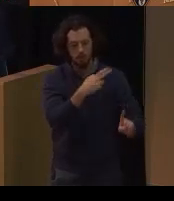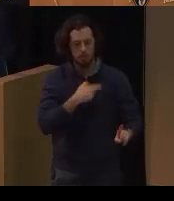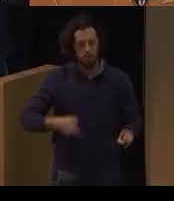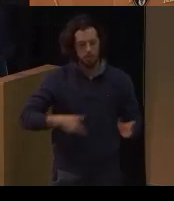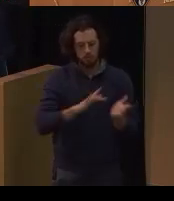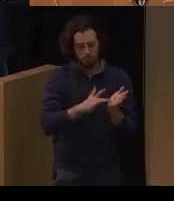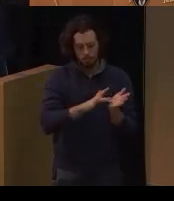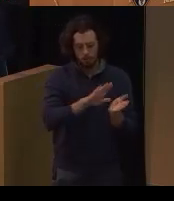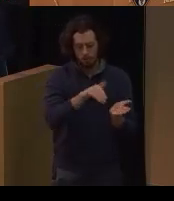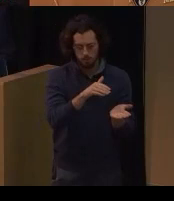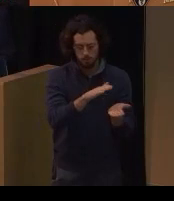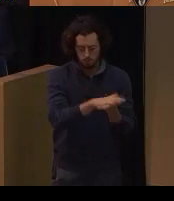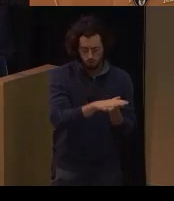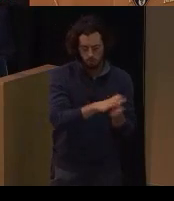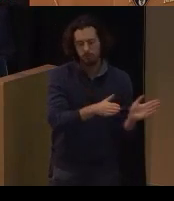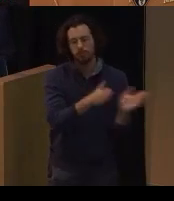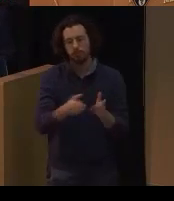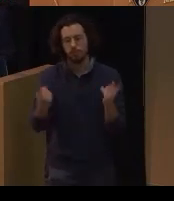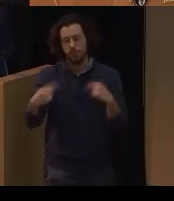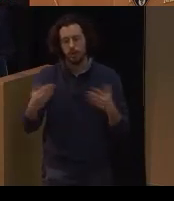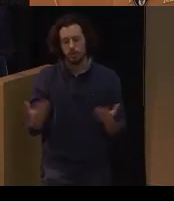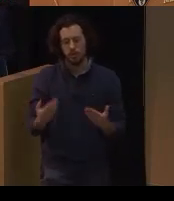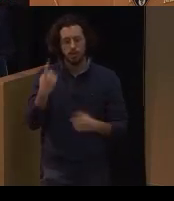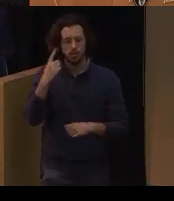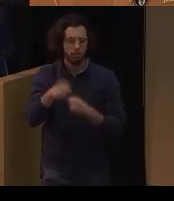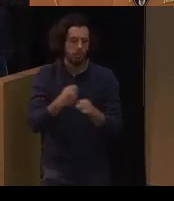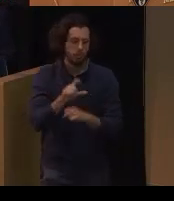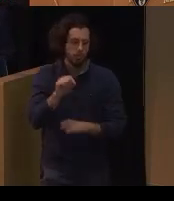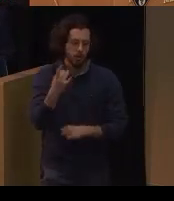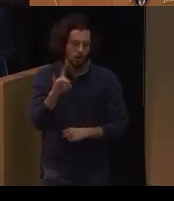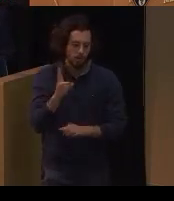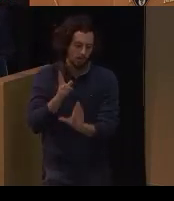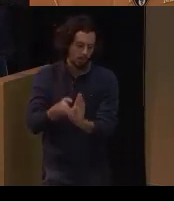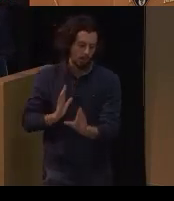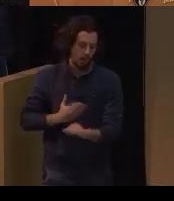2018 to be on the faculty in the department of psychology in the clinical psychology program